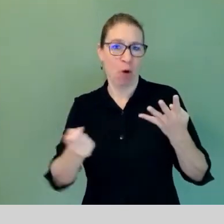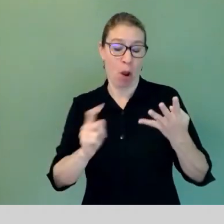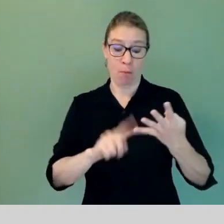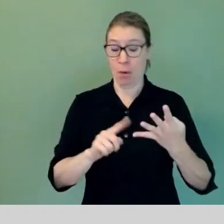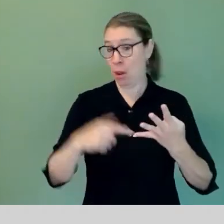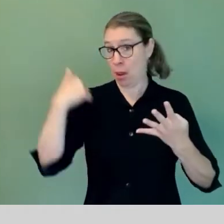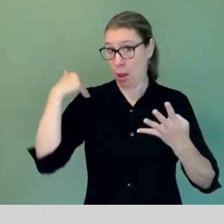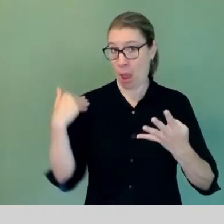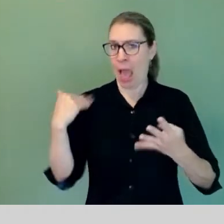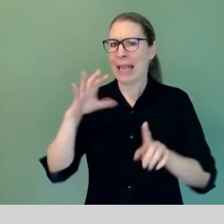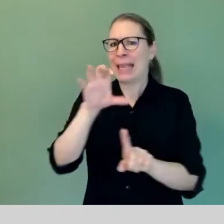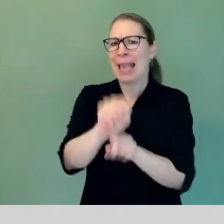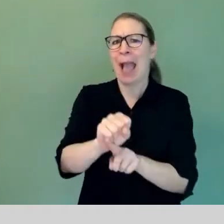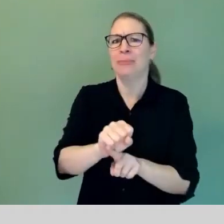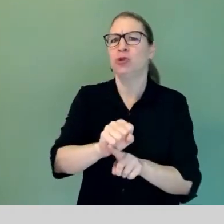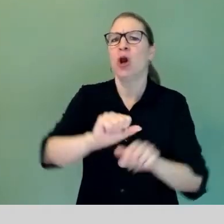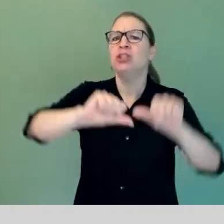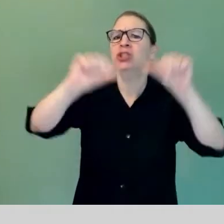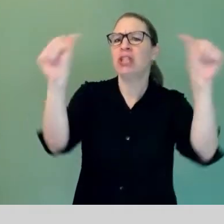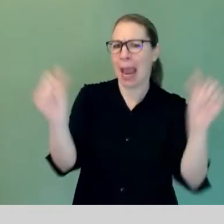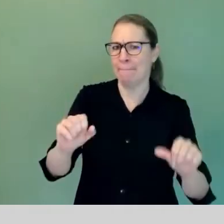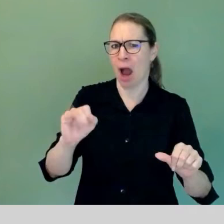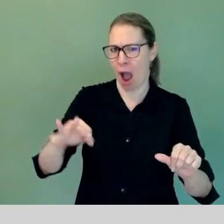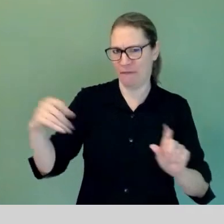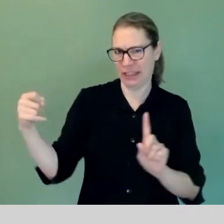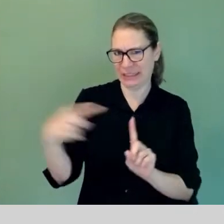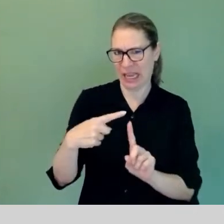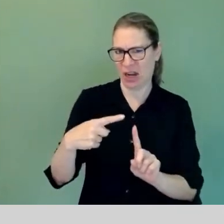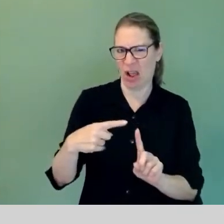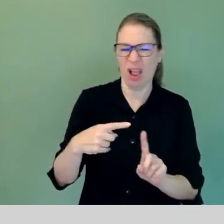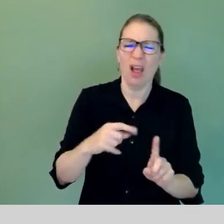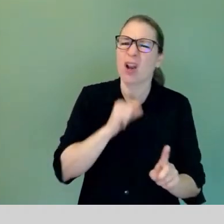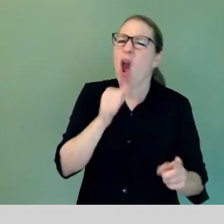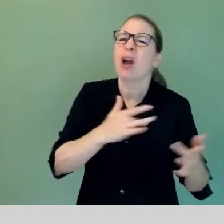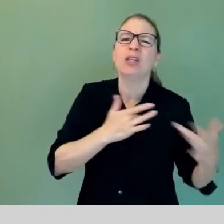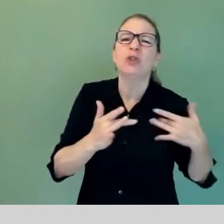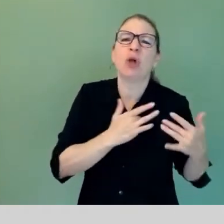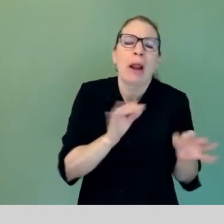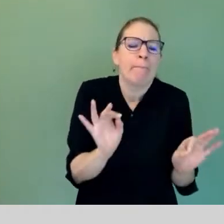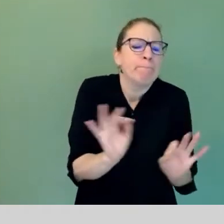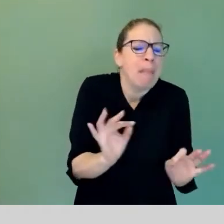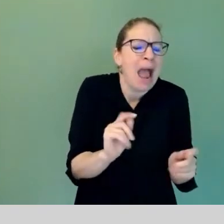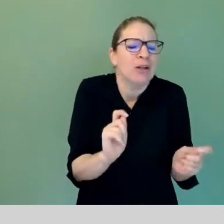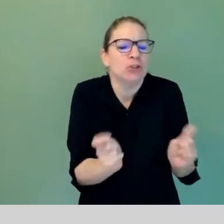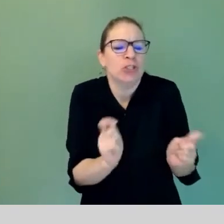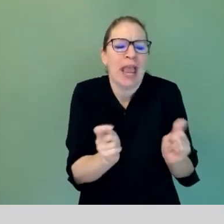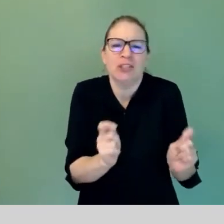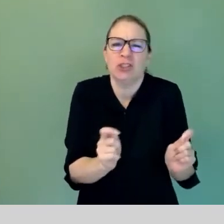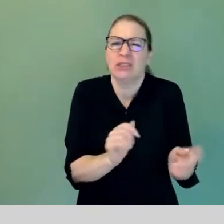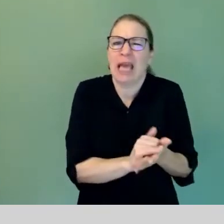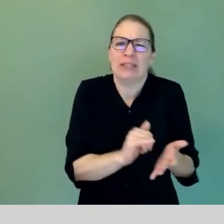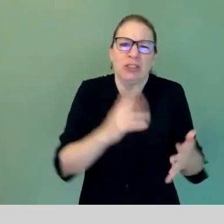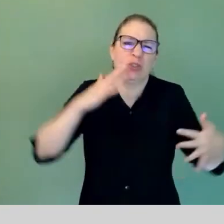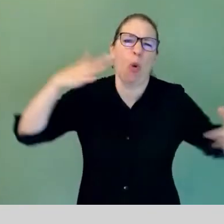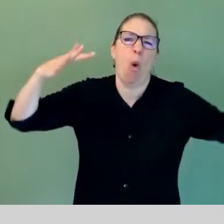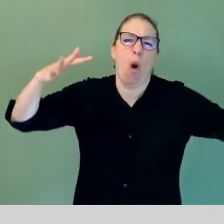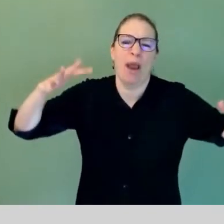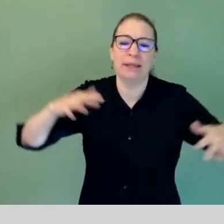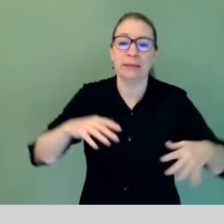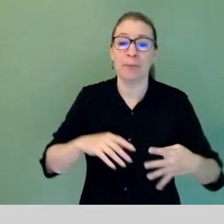to just capture the high level shape of the signal and ignore like the minor changes because that's considered to be mostly noise.